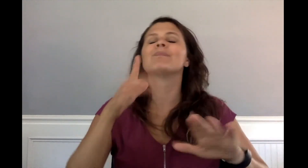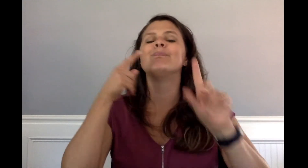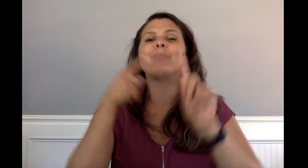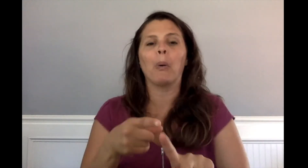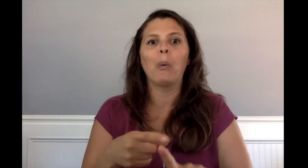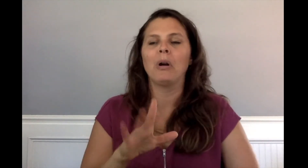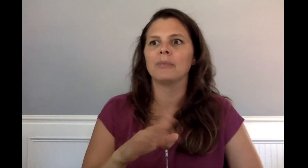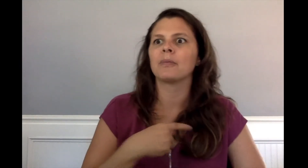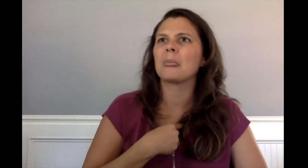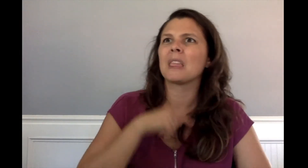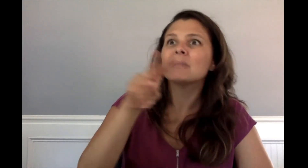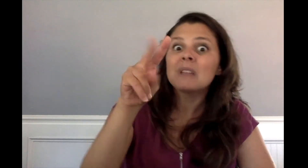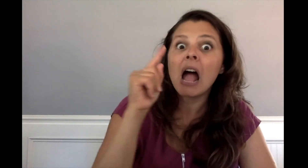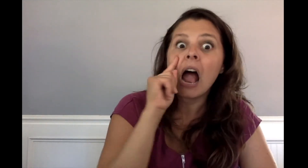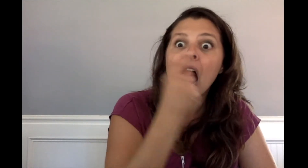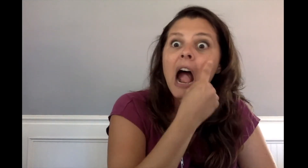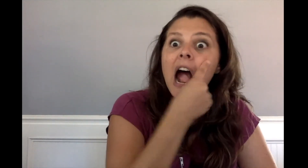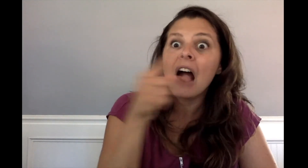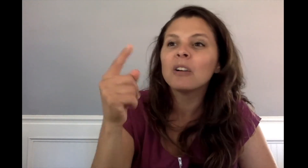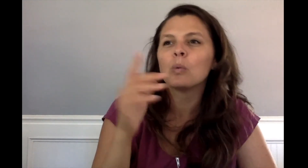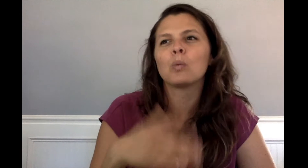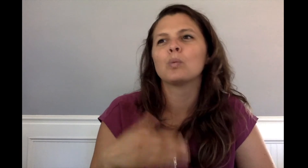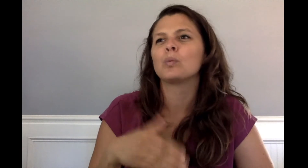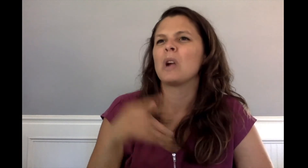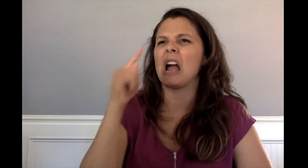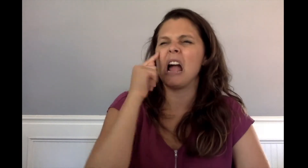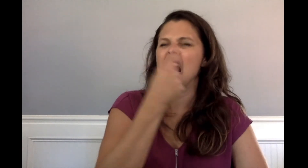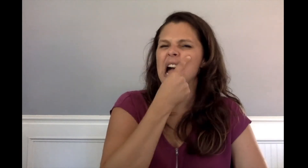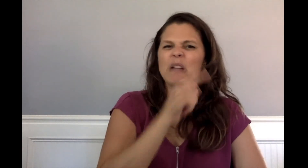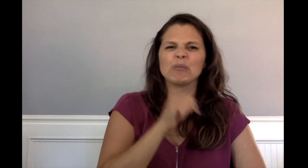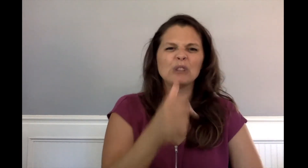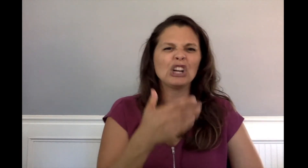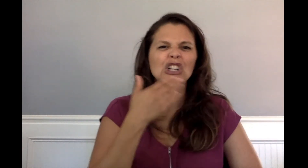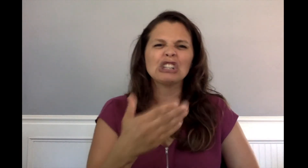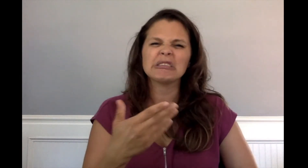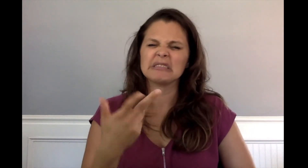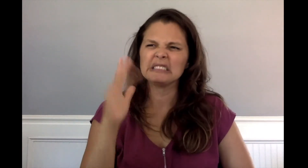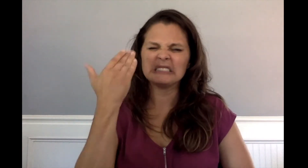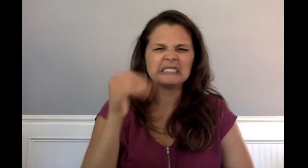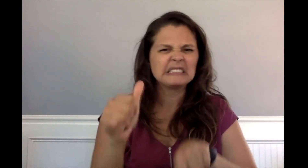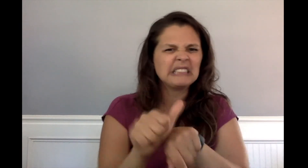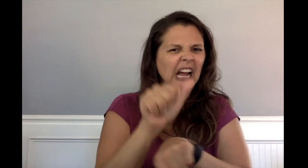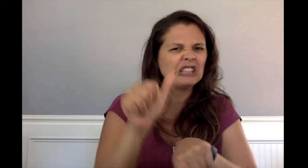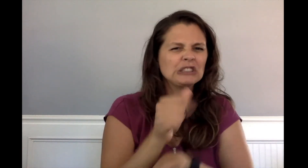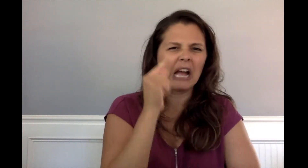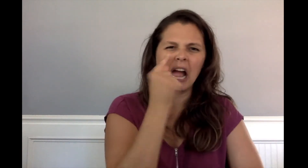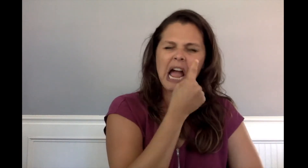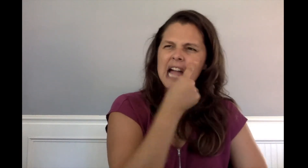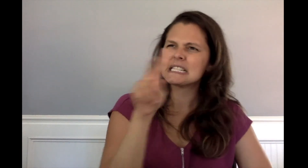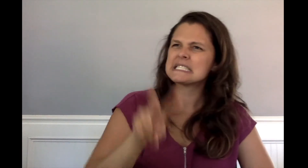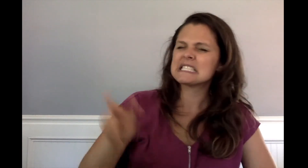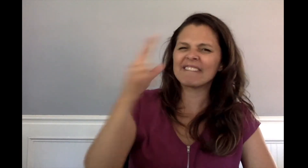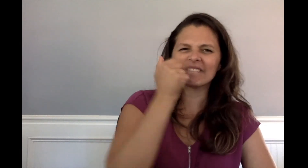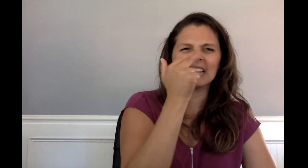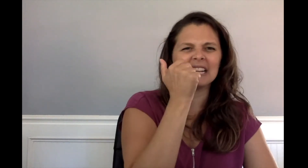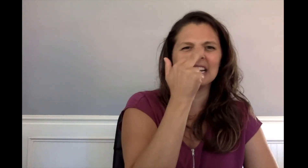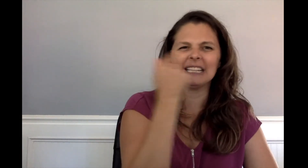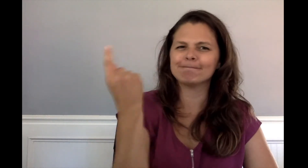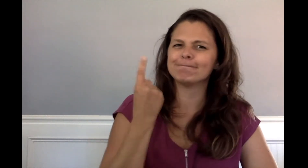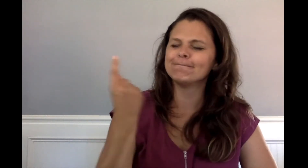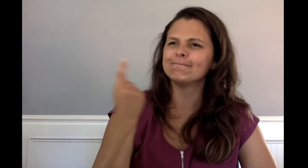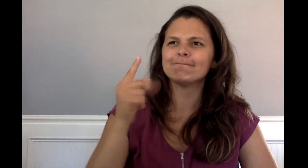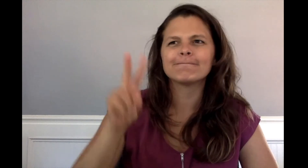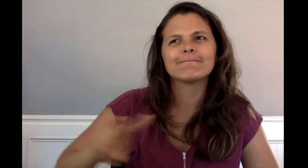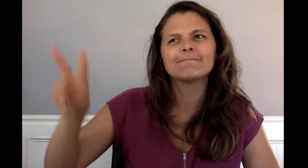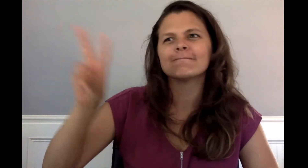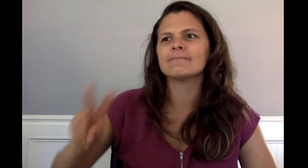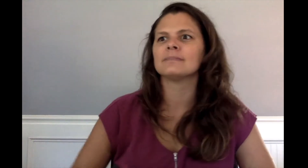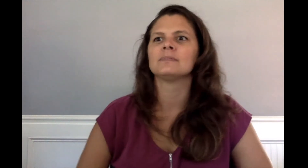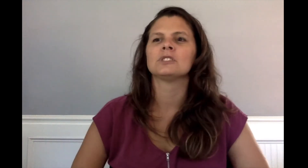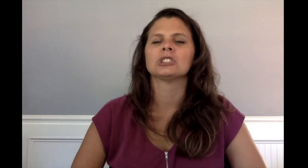"Besides," Frog added, "I looked into her eyes her eyes were NOT good!"